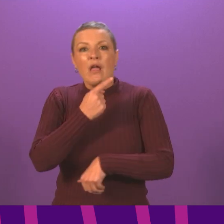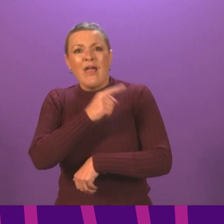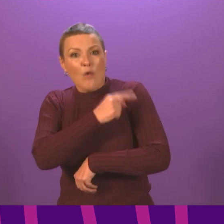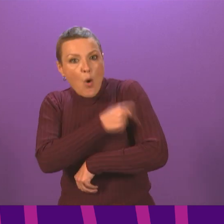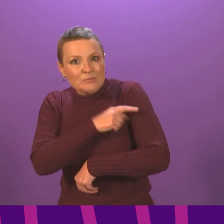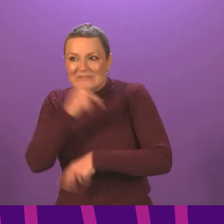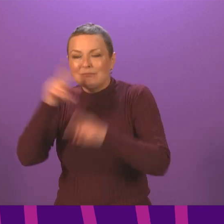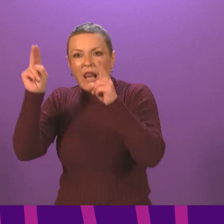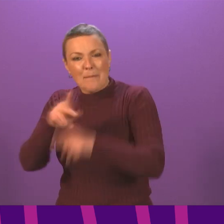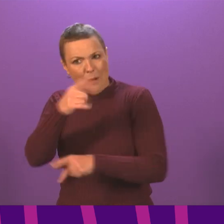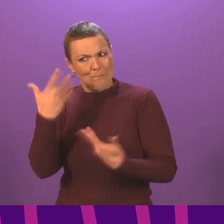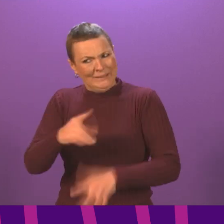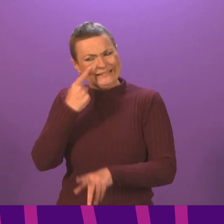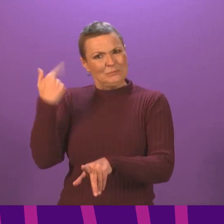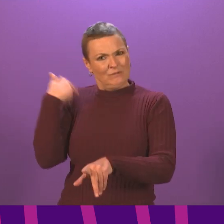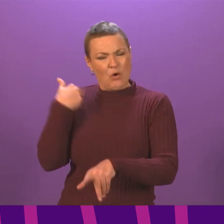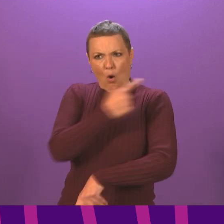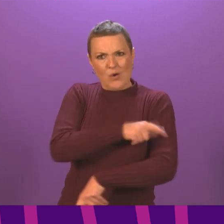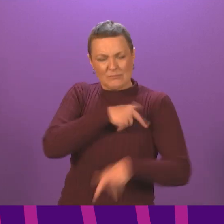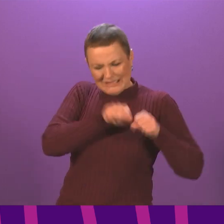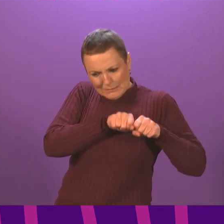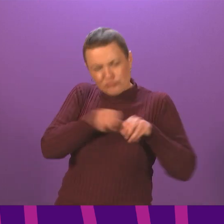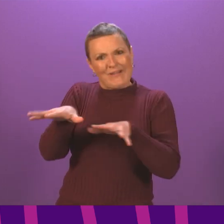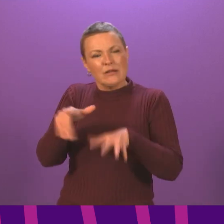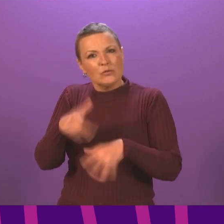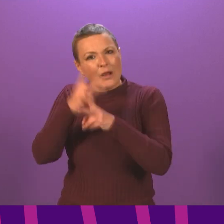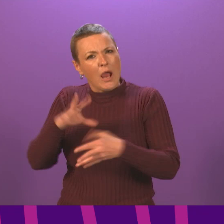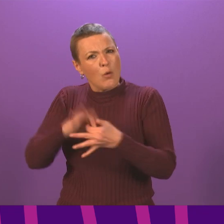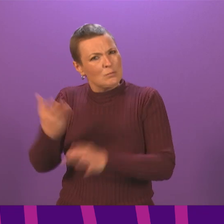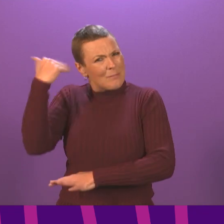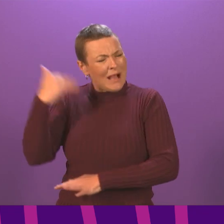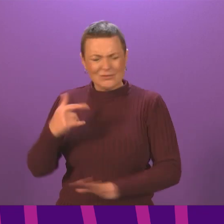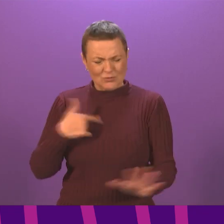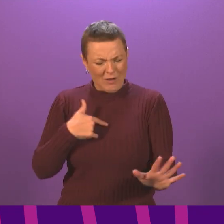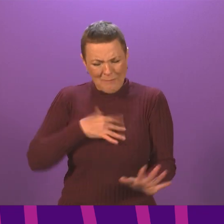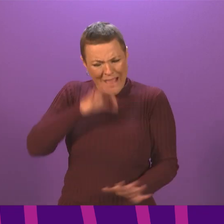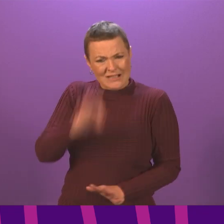spread in the community and into care homes. It is a worrying time for our front-line workers.